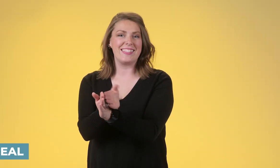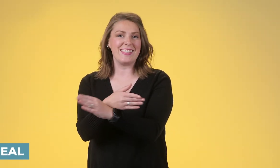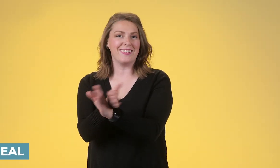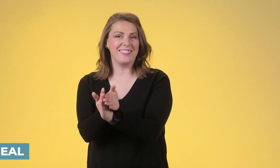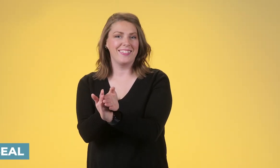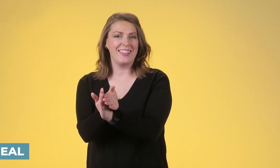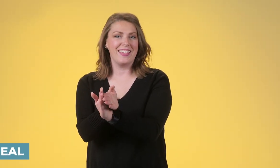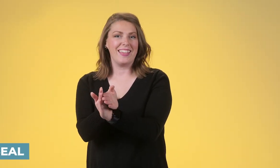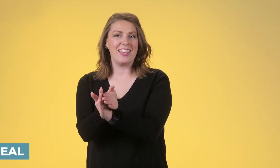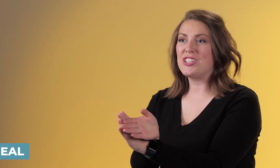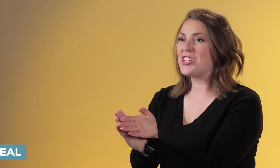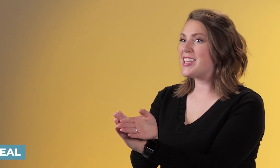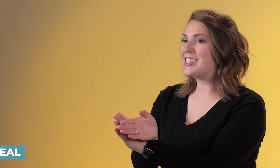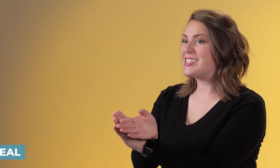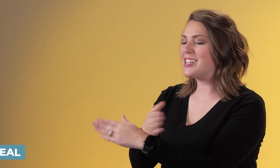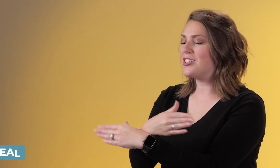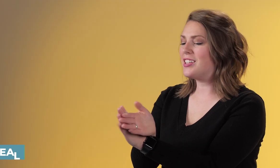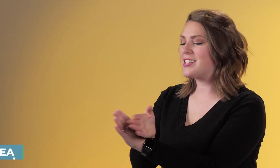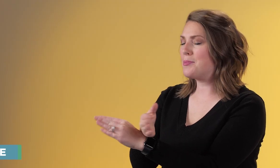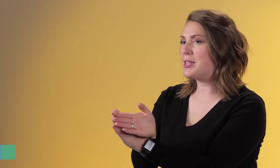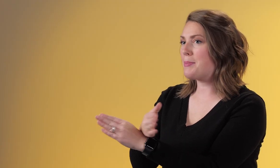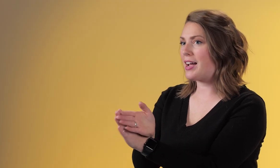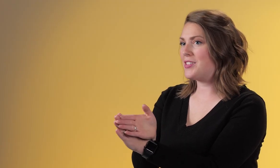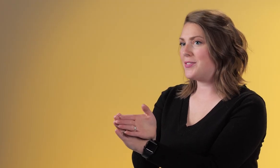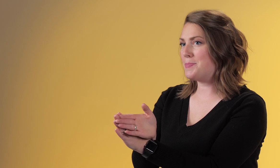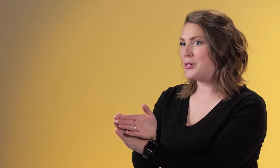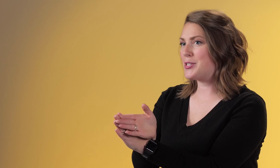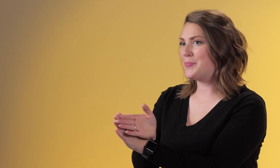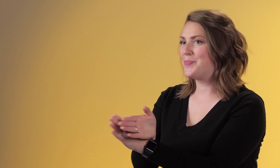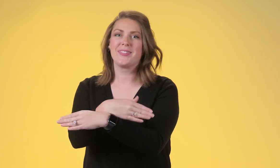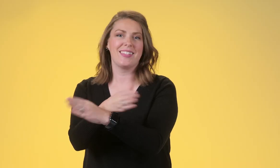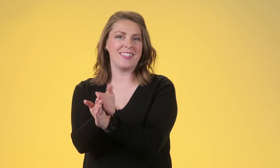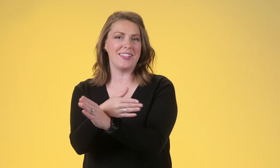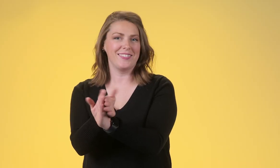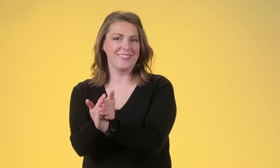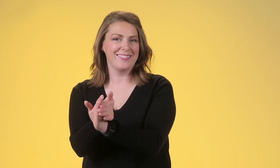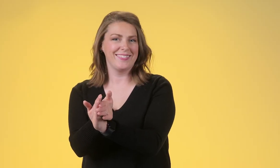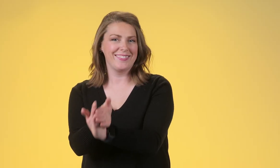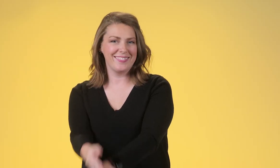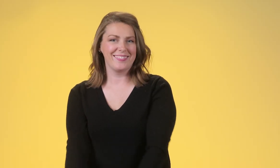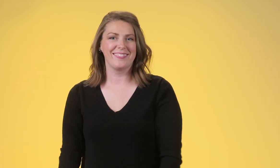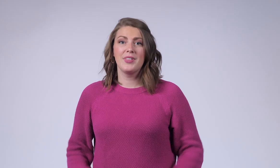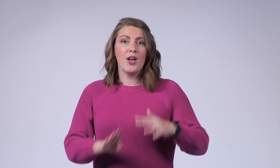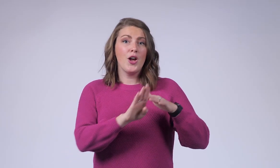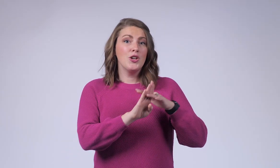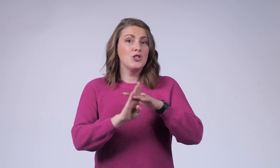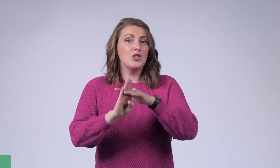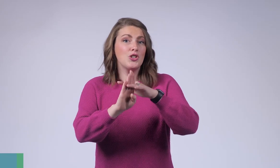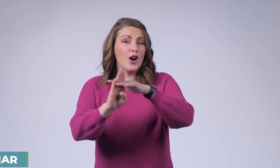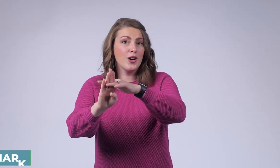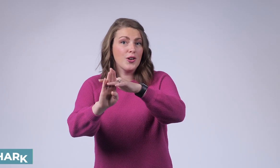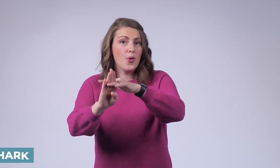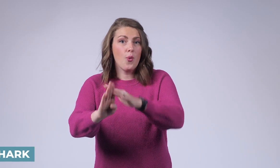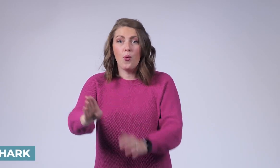seal', it's just like the seal is clipping the back of its flippers 'seal'. 'Shark or